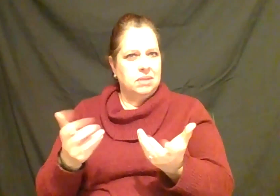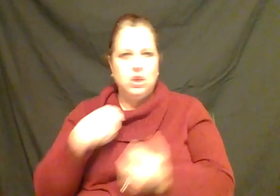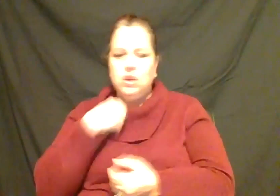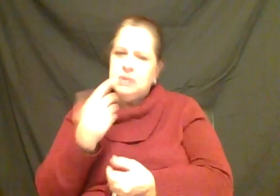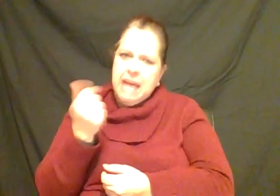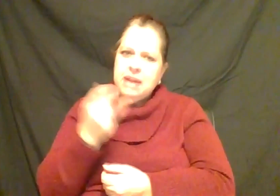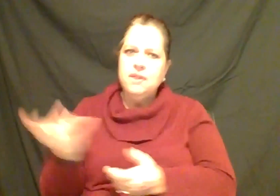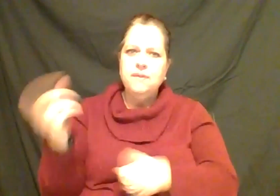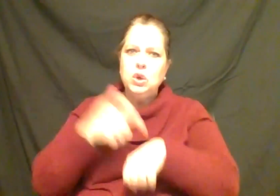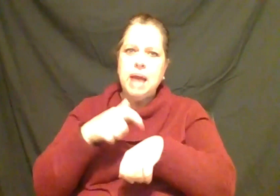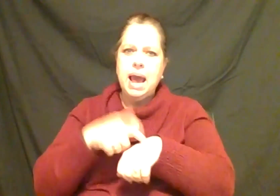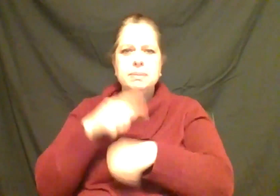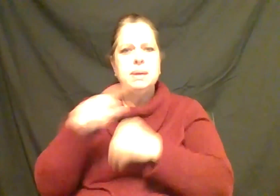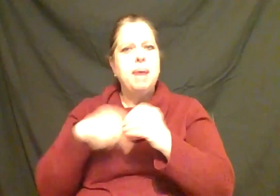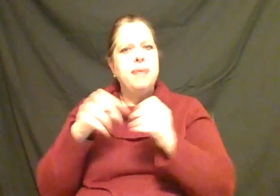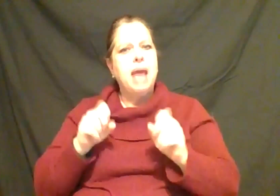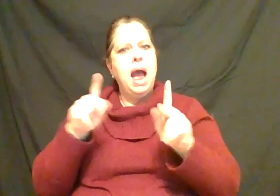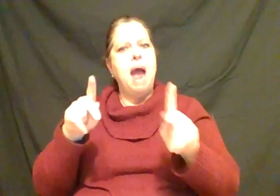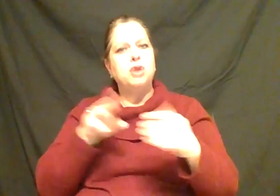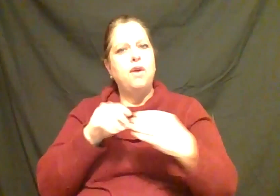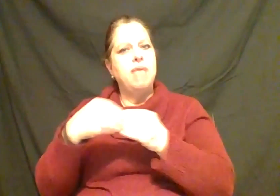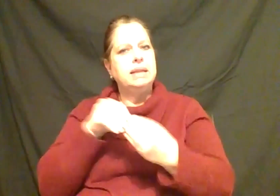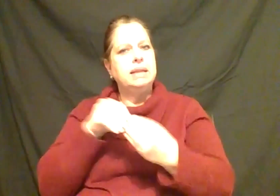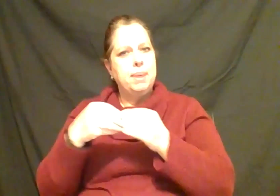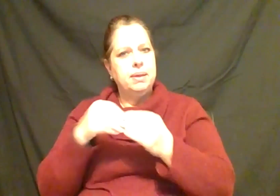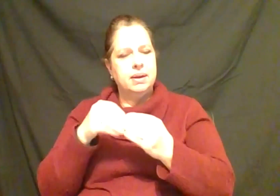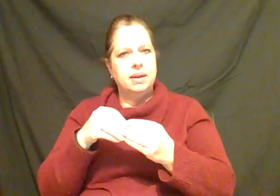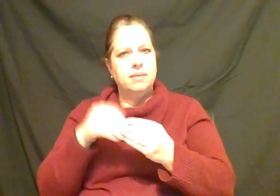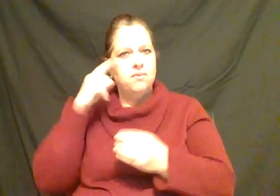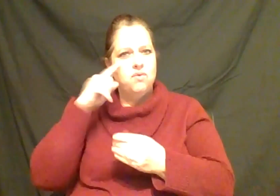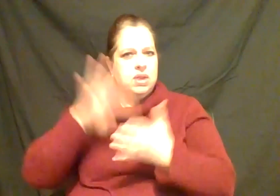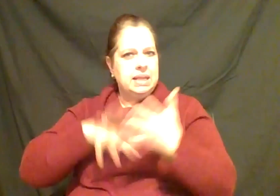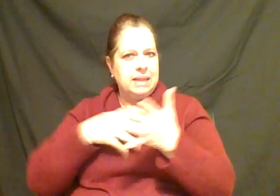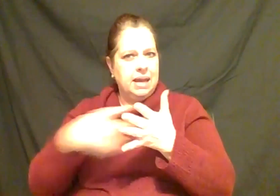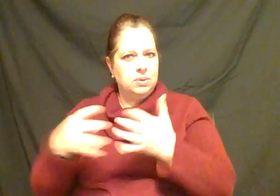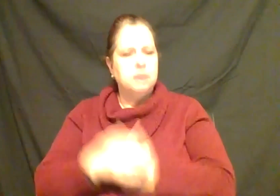about the opportunities and the flexibility that this um schedule provides sure and i think